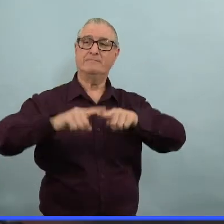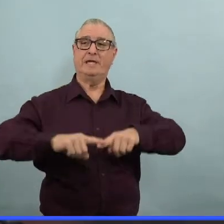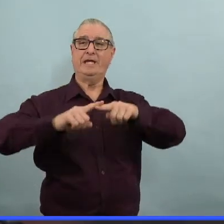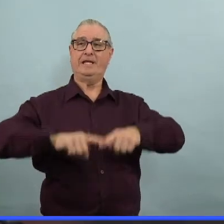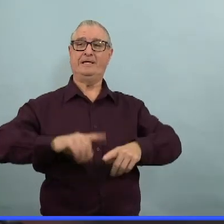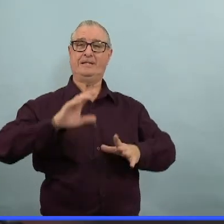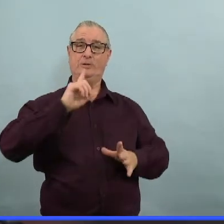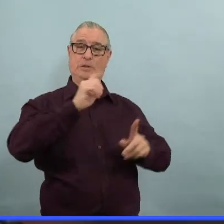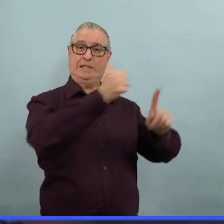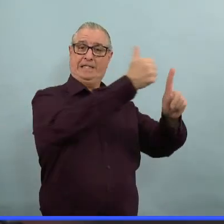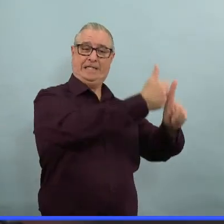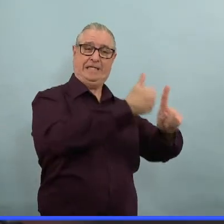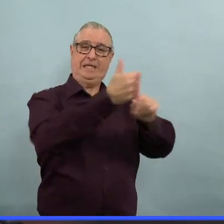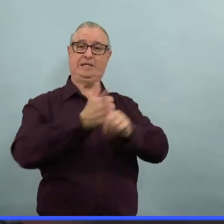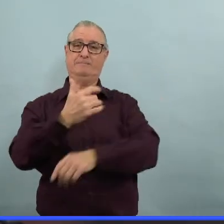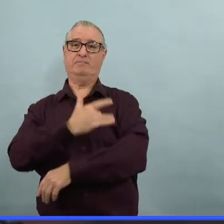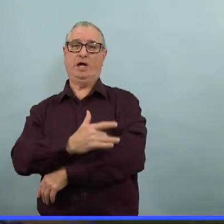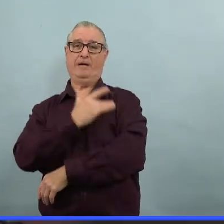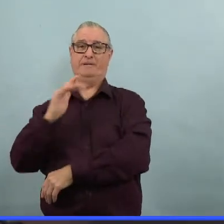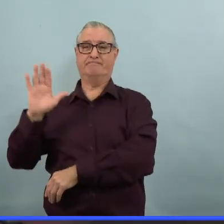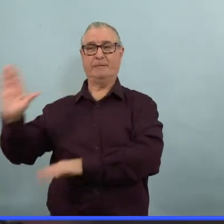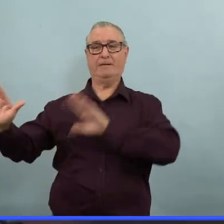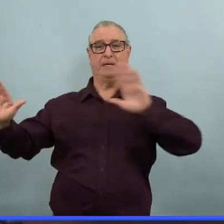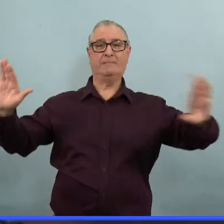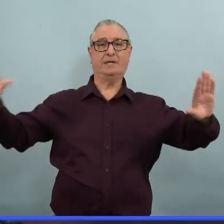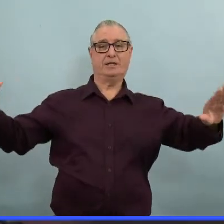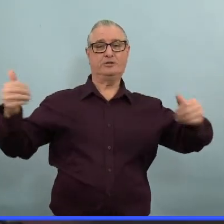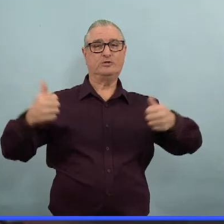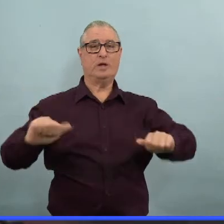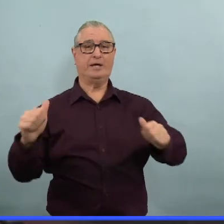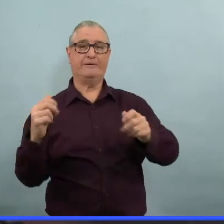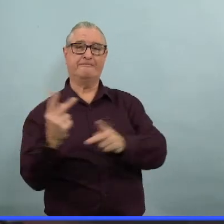we need to do so through messaging and through orders that are really difficult to enforce